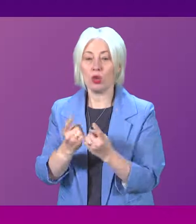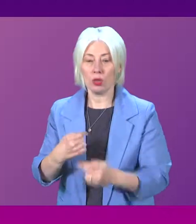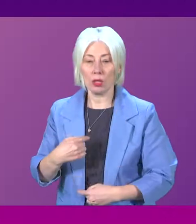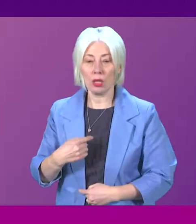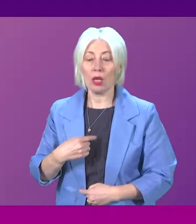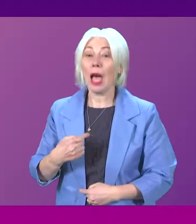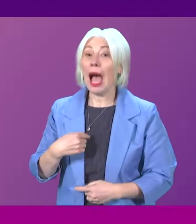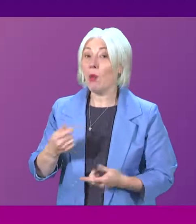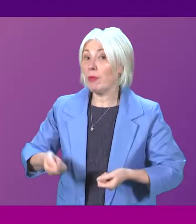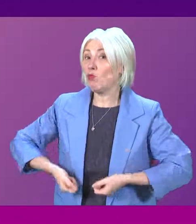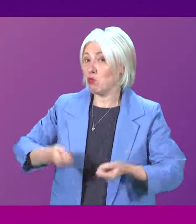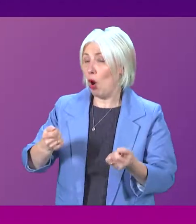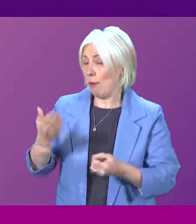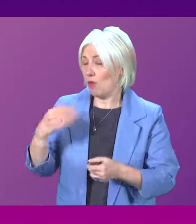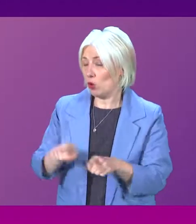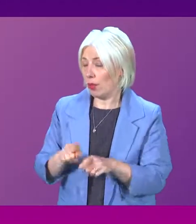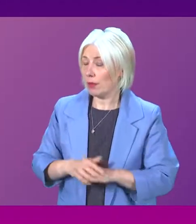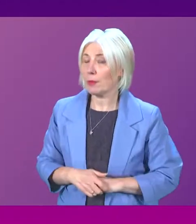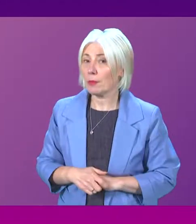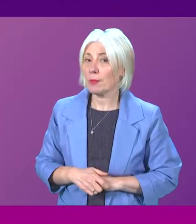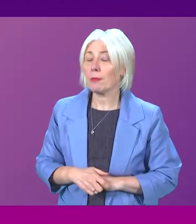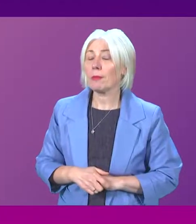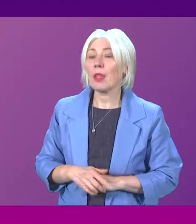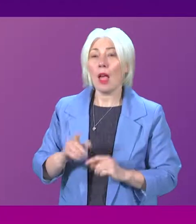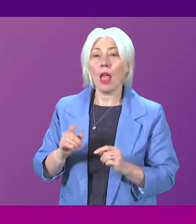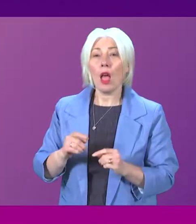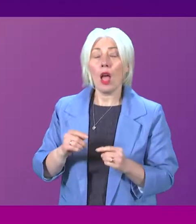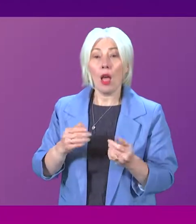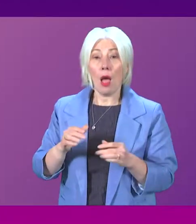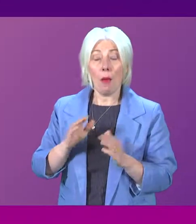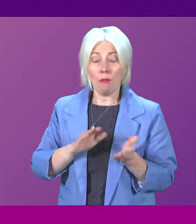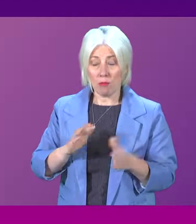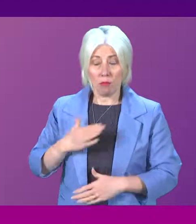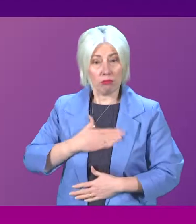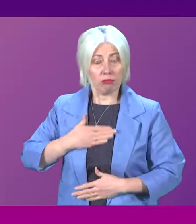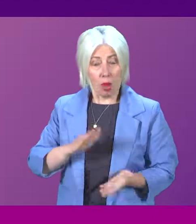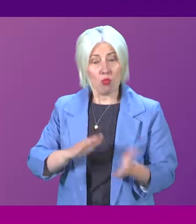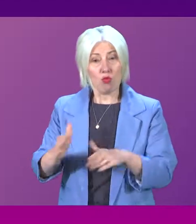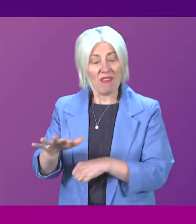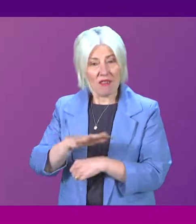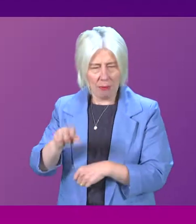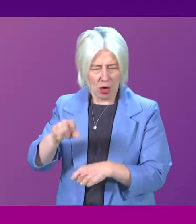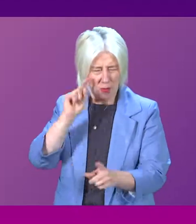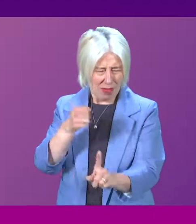It is right that bereaved families should be at the forefront of all our minds as the inquiry progresses.